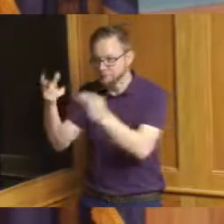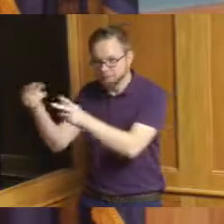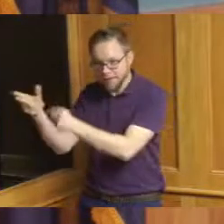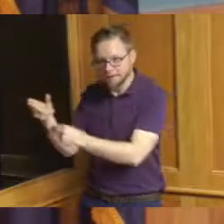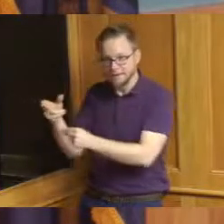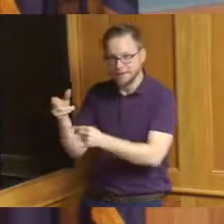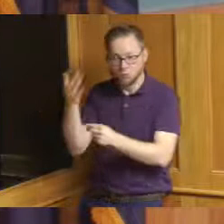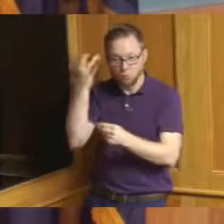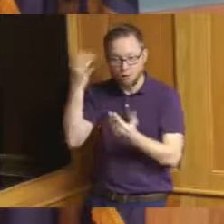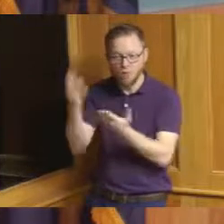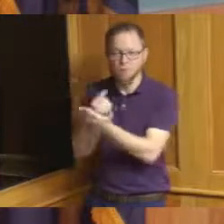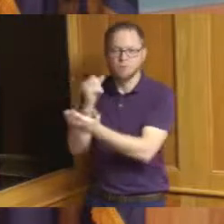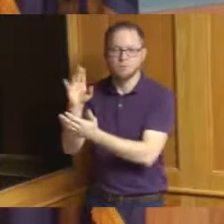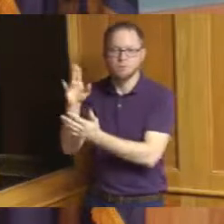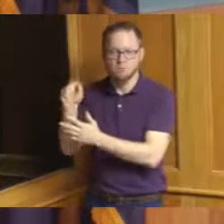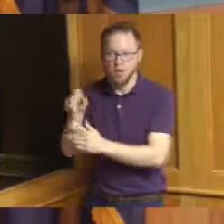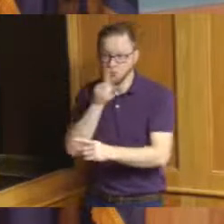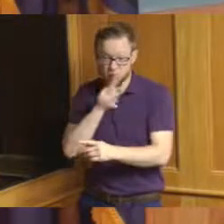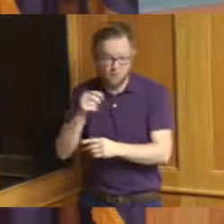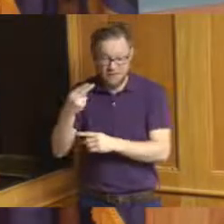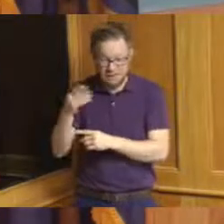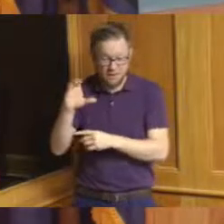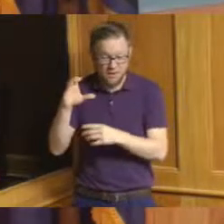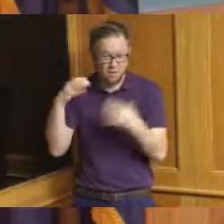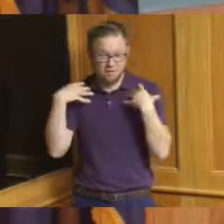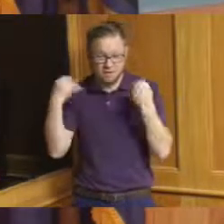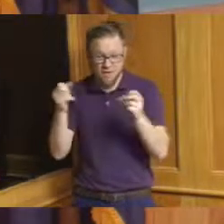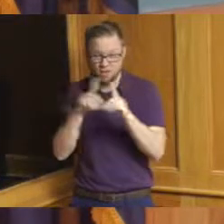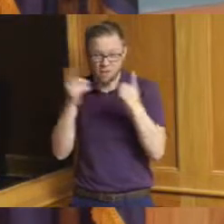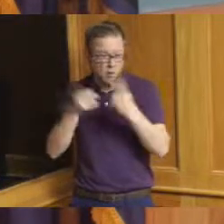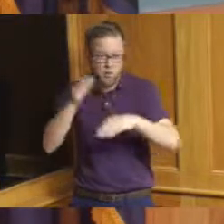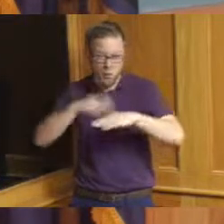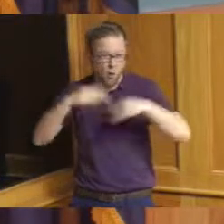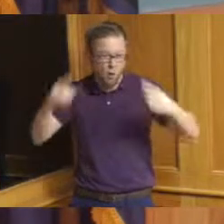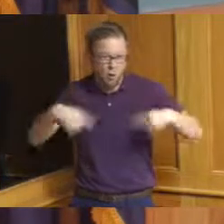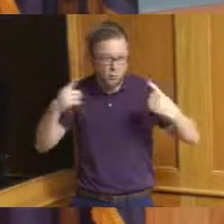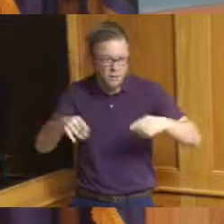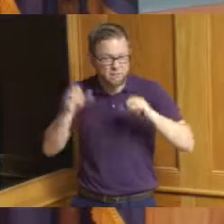on wheels bringing the resources to the people instead of the people trying to find the resources